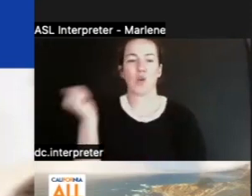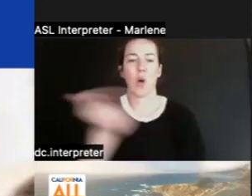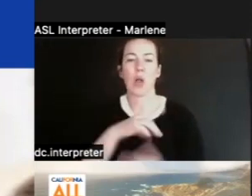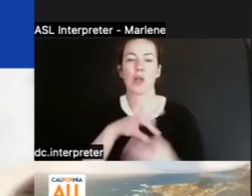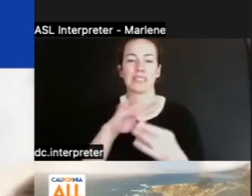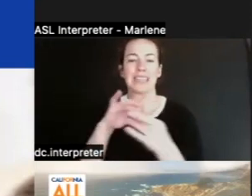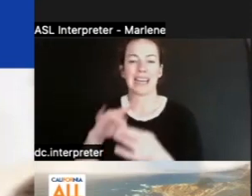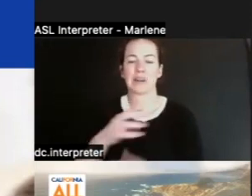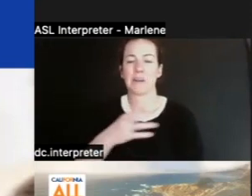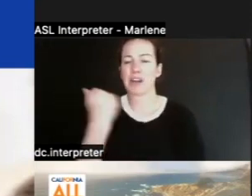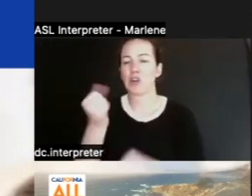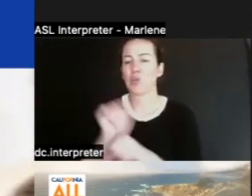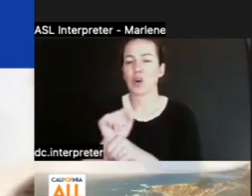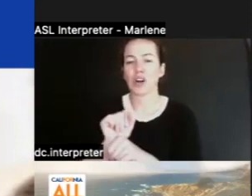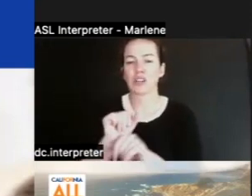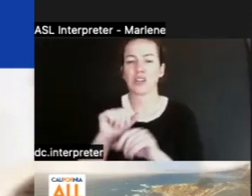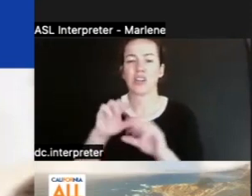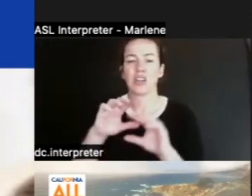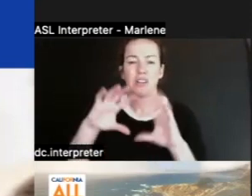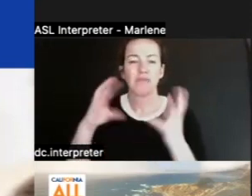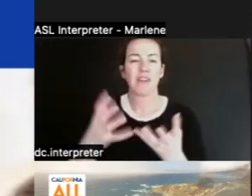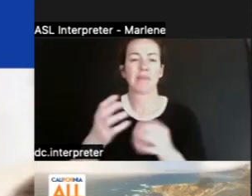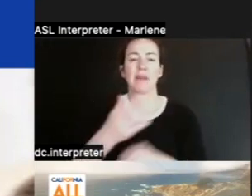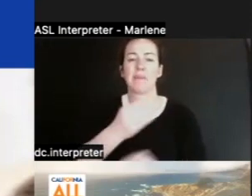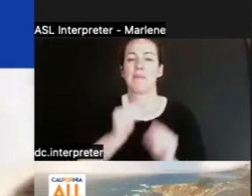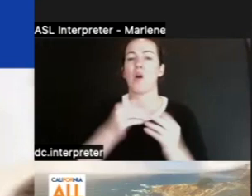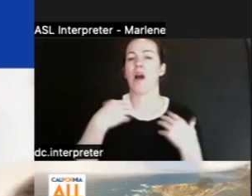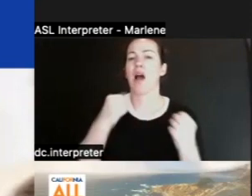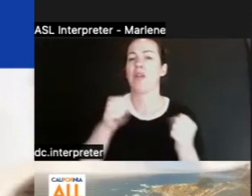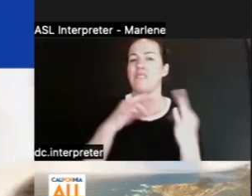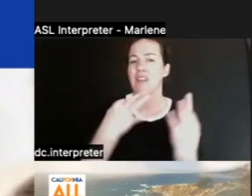more entrepreneurs, healthier families. It's a win. Win. We might. We're probably